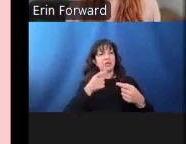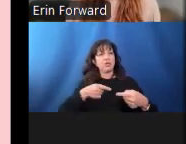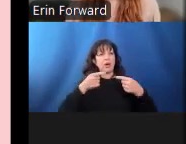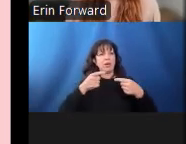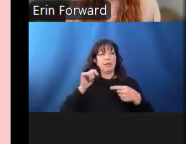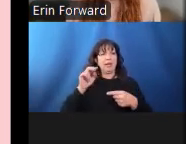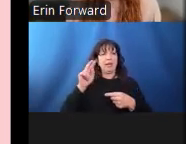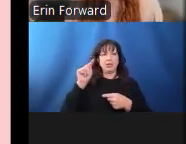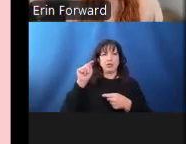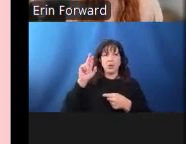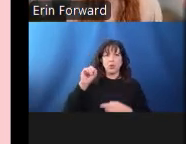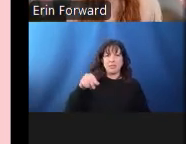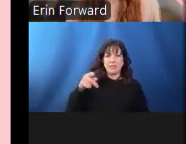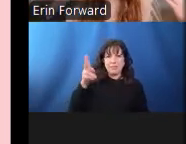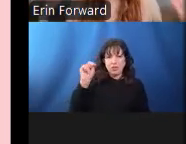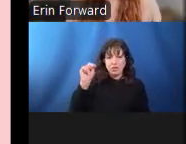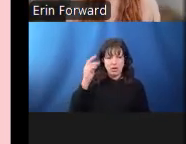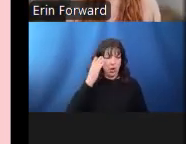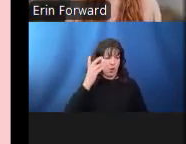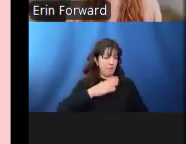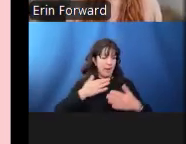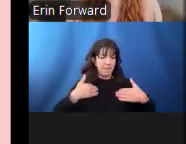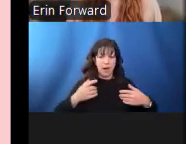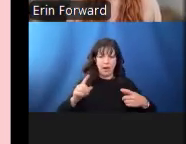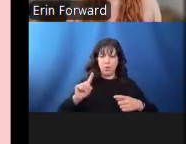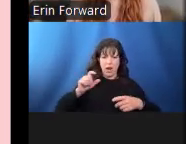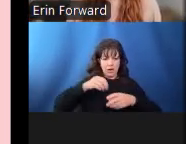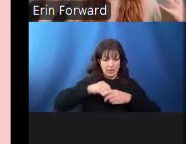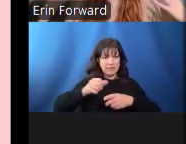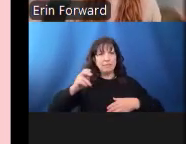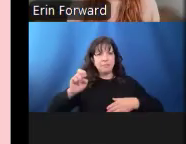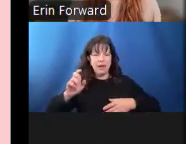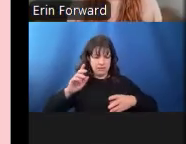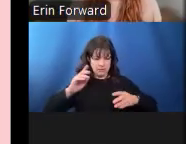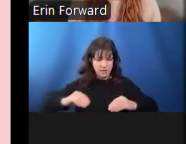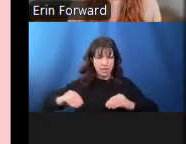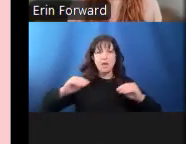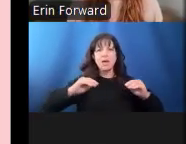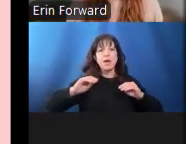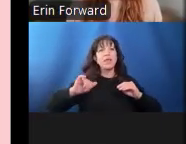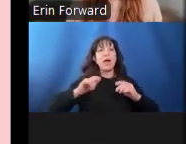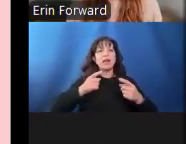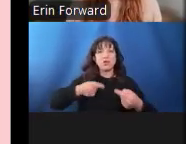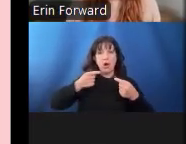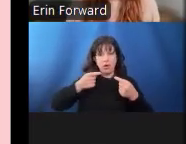is in space, I have a hard time motor planning what to do with my body. It's also probably going to be really hard for me